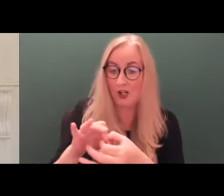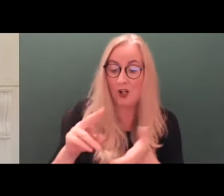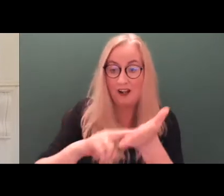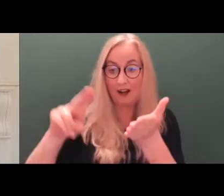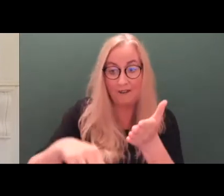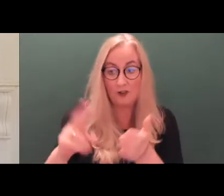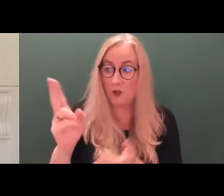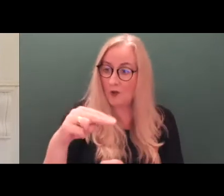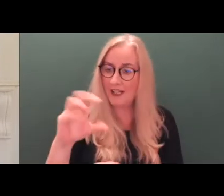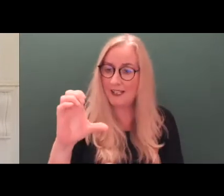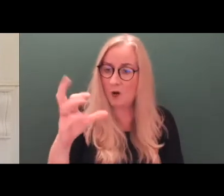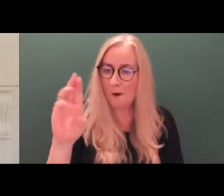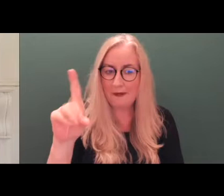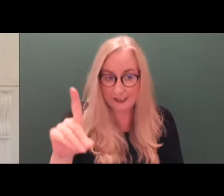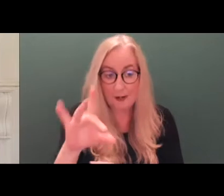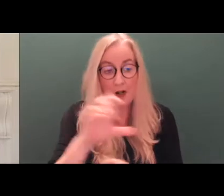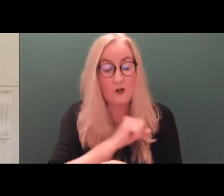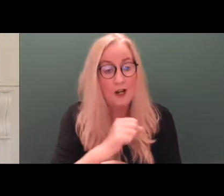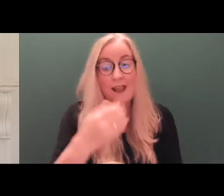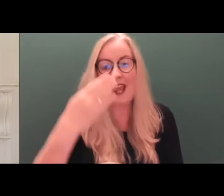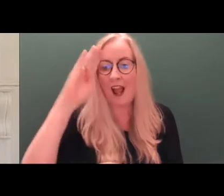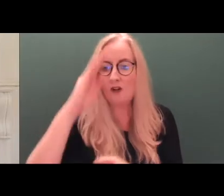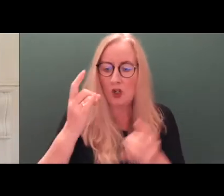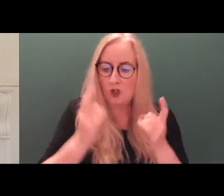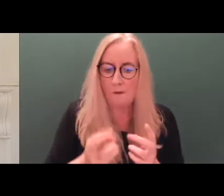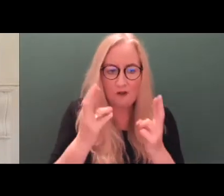And to assist the Irish Human Rights and Equality Commission